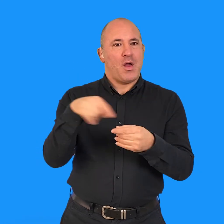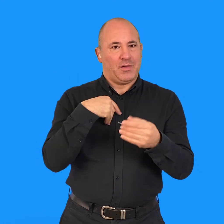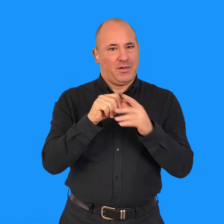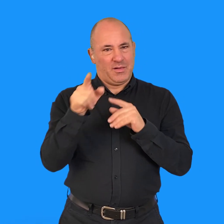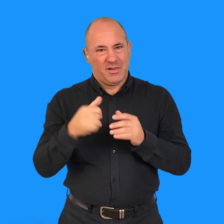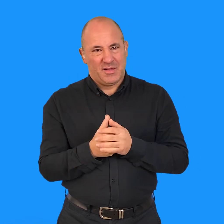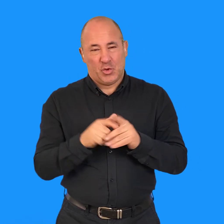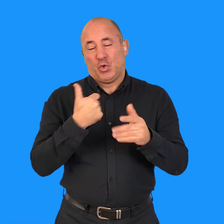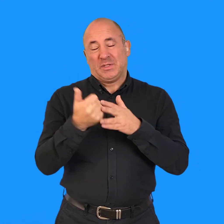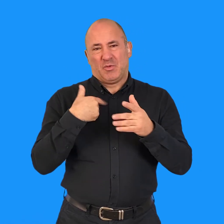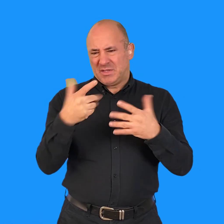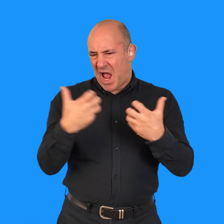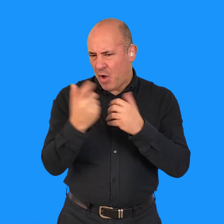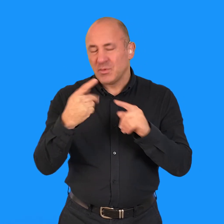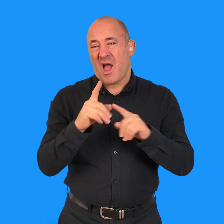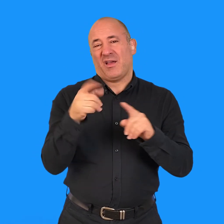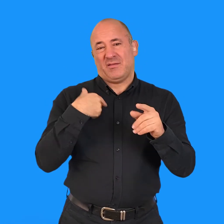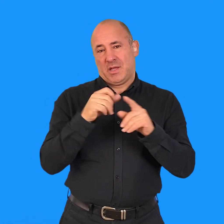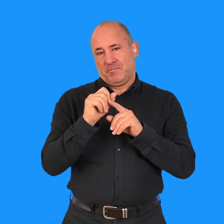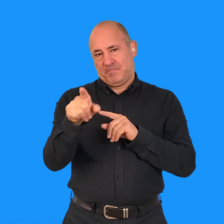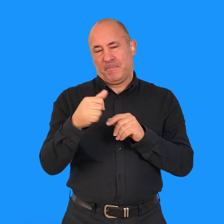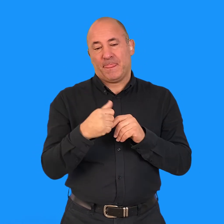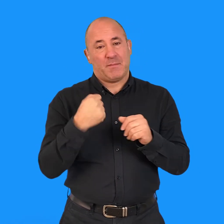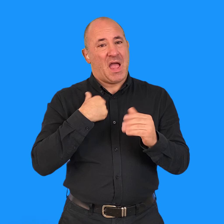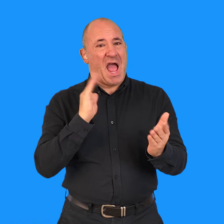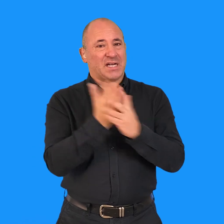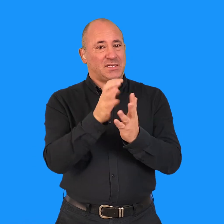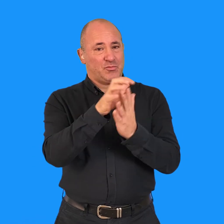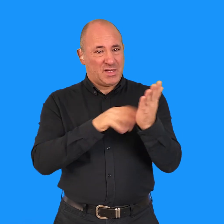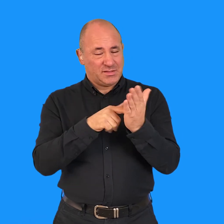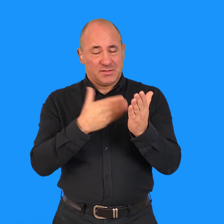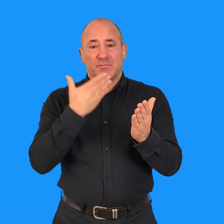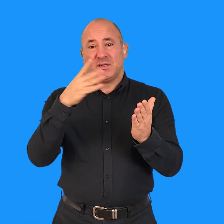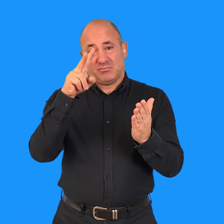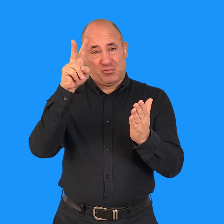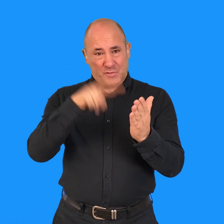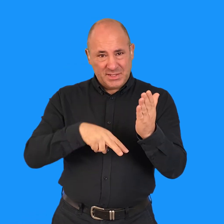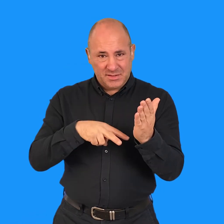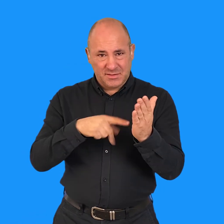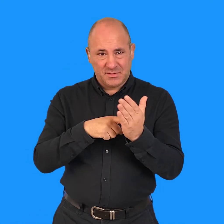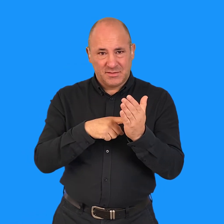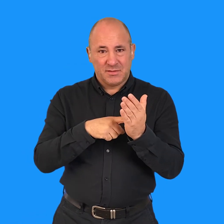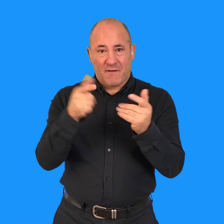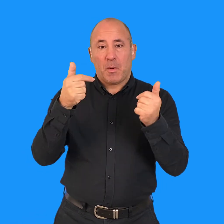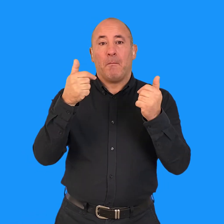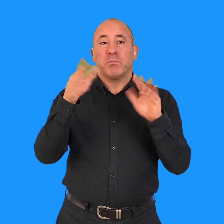"Here's my access rider, please read it. And also send me an email back when you've read it so I know you've read it."